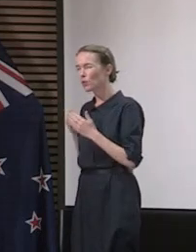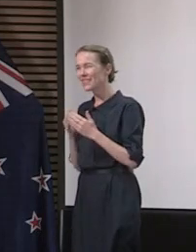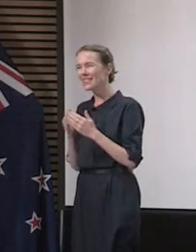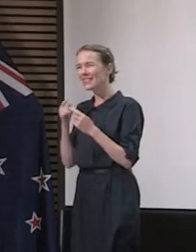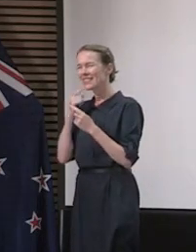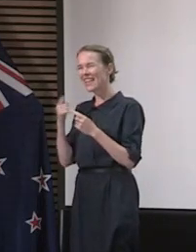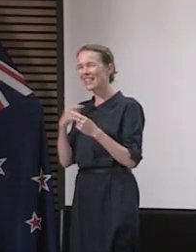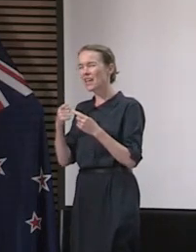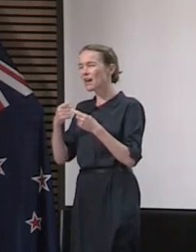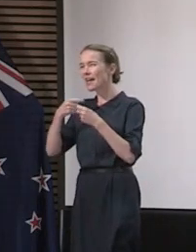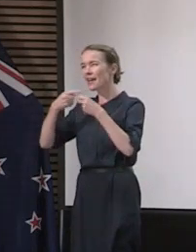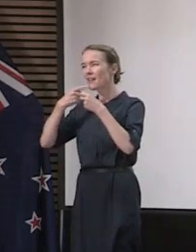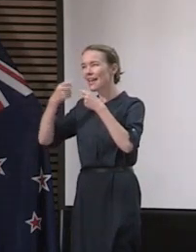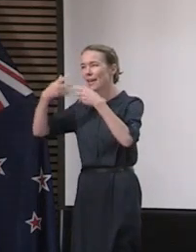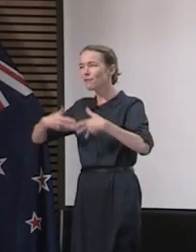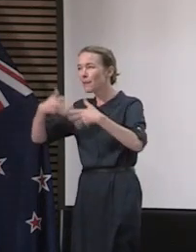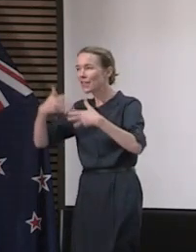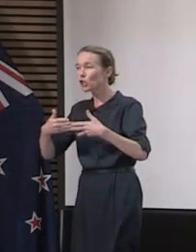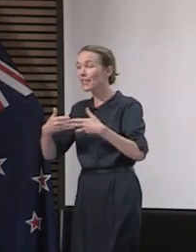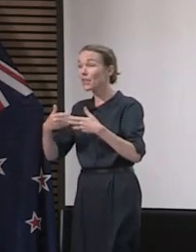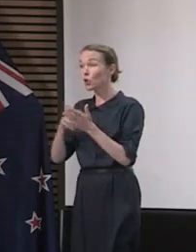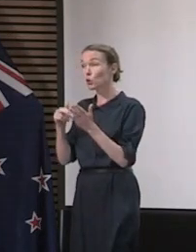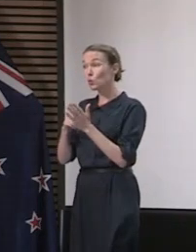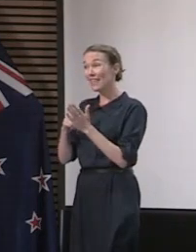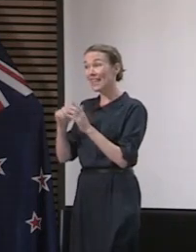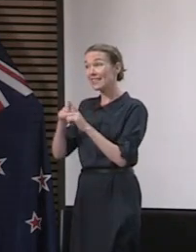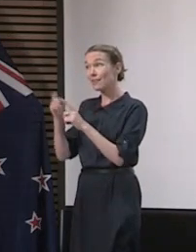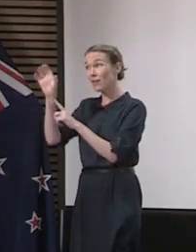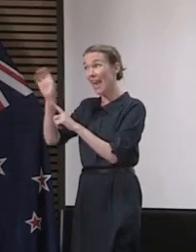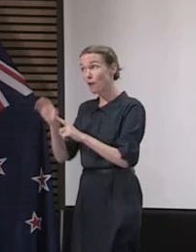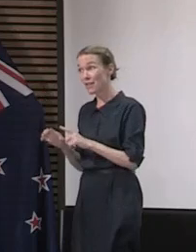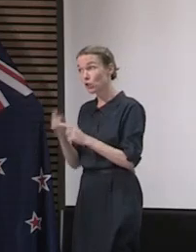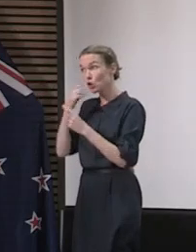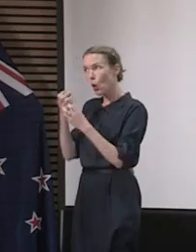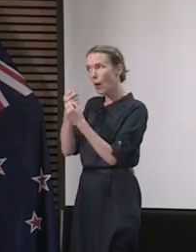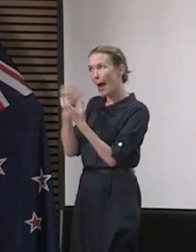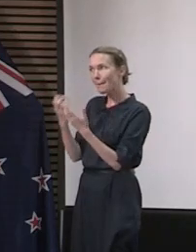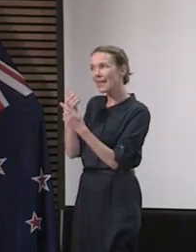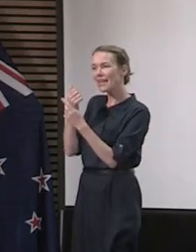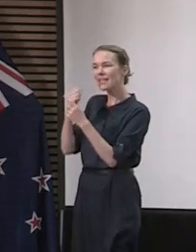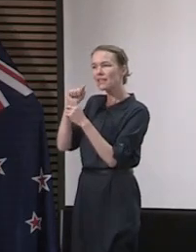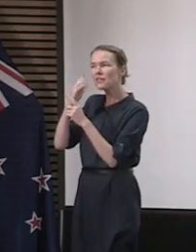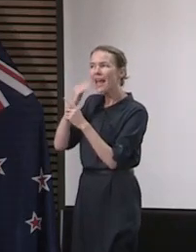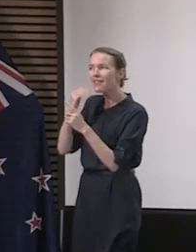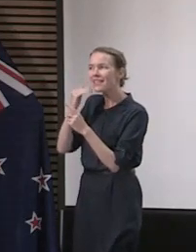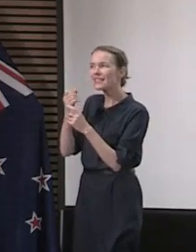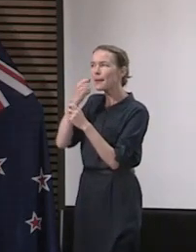isn't data on ethnicity, testing by region? Why is that? We just